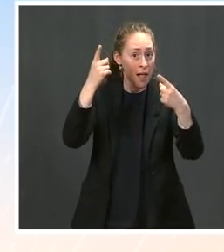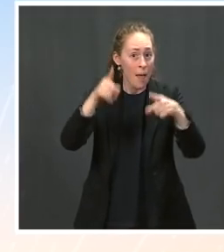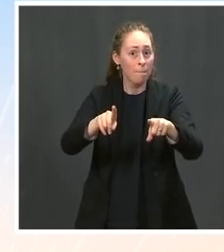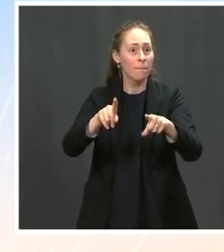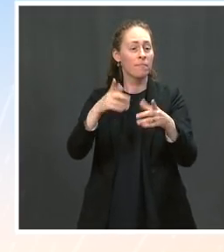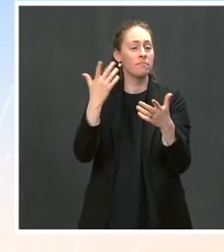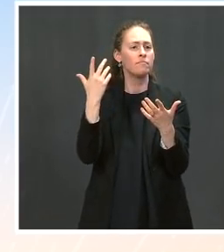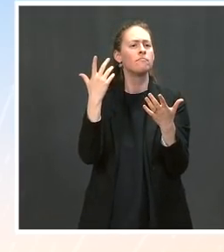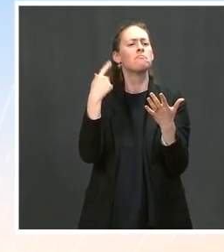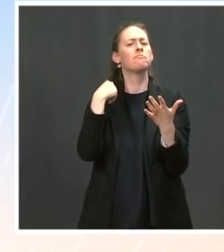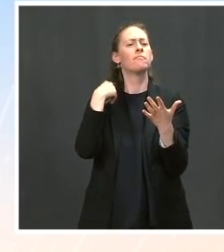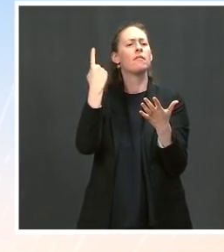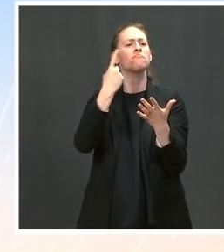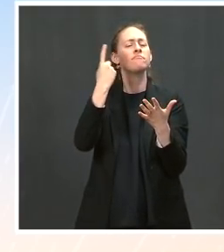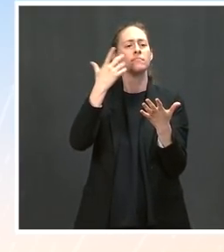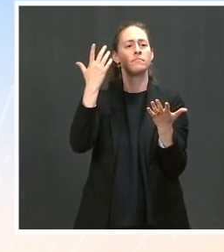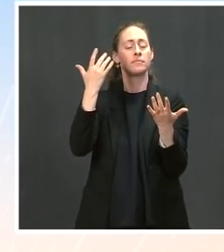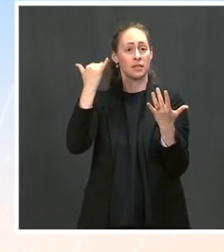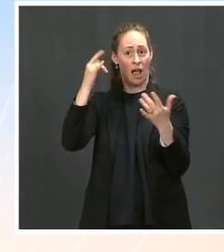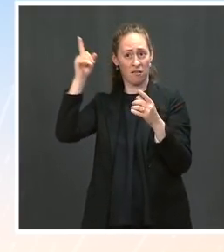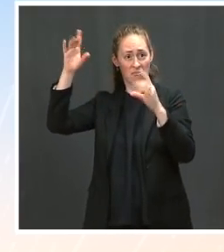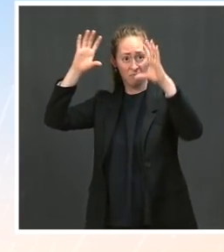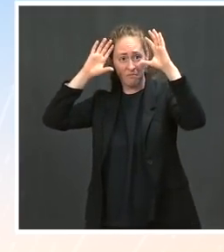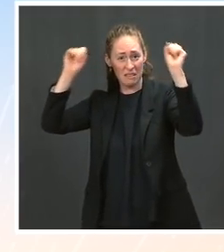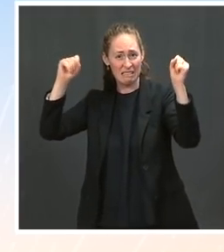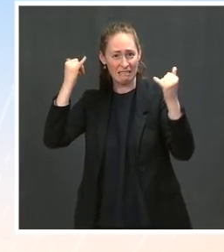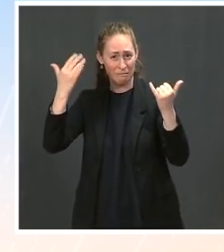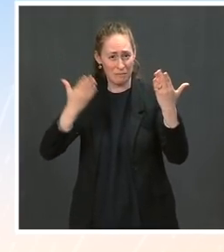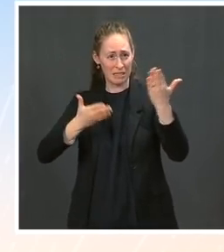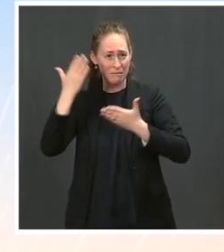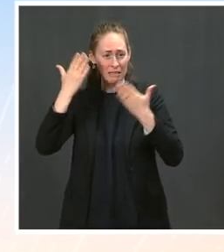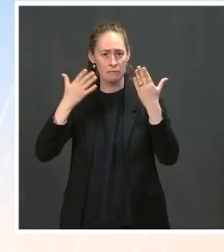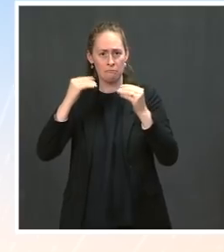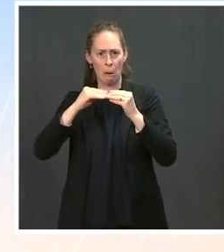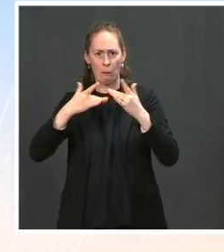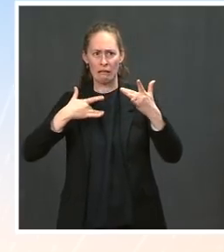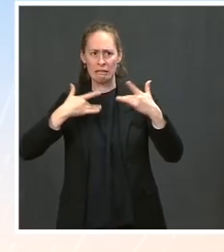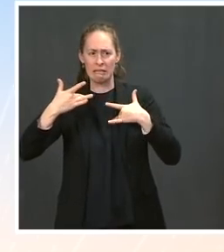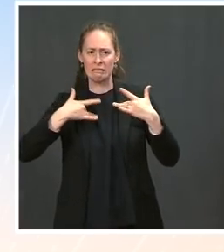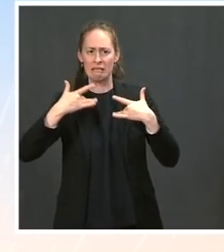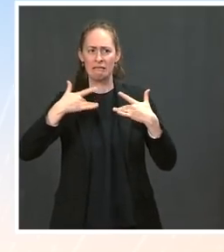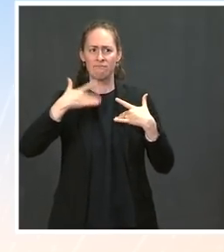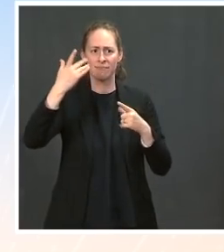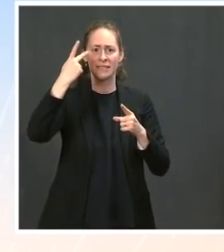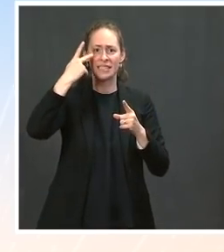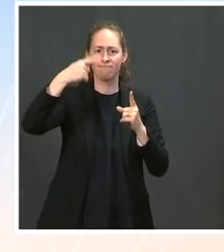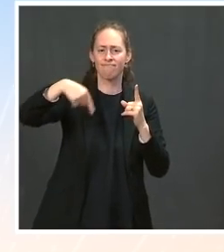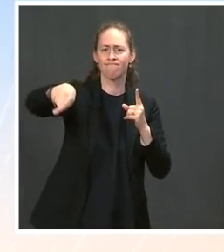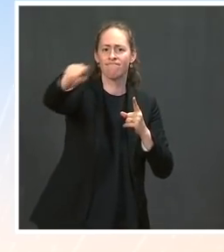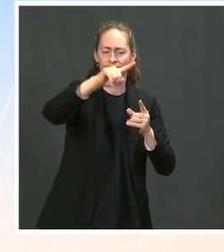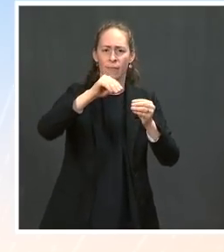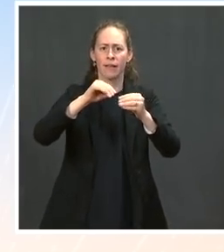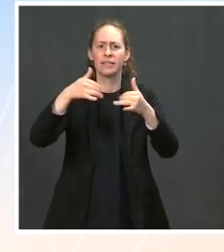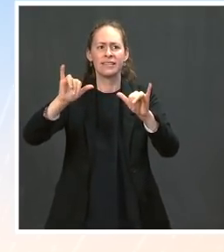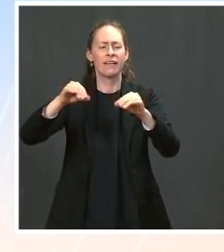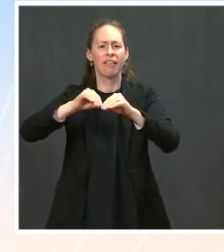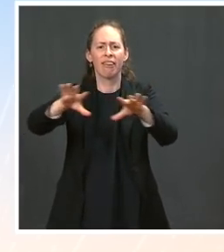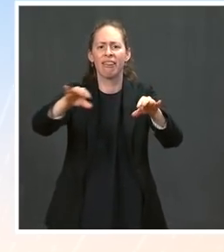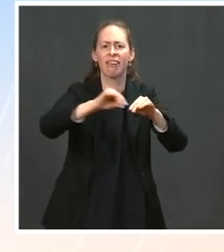we've seen among older-age students tied to these new variants of the virus? Ms. Psaki: Sure. Well, our goal remains to have the majority of schools